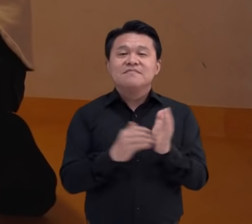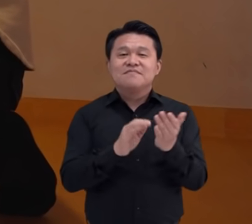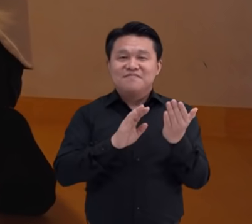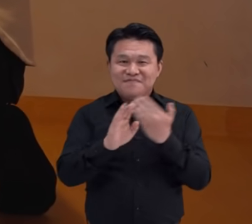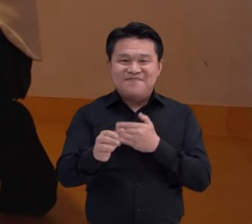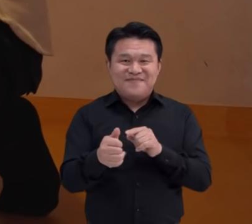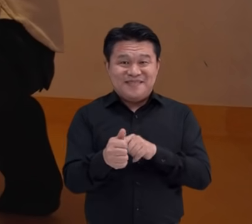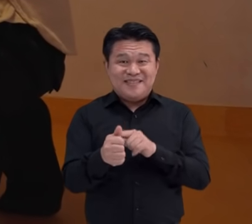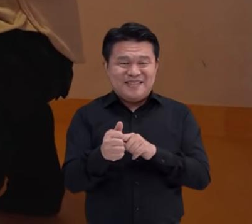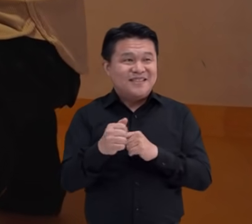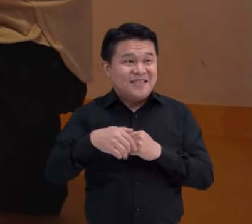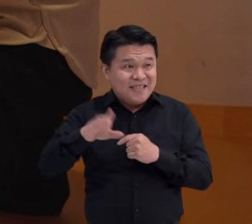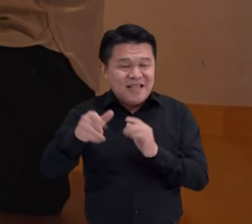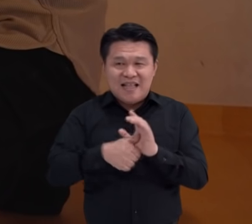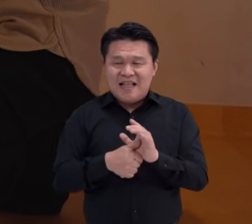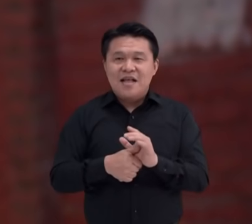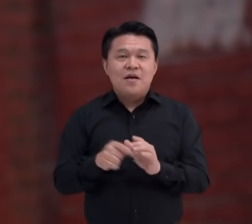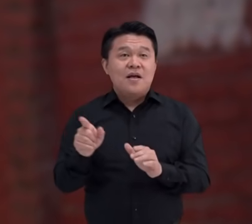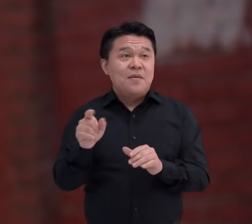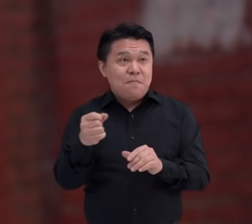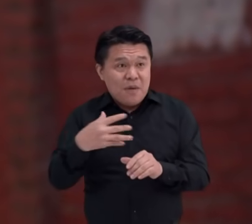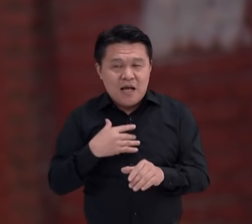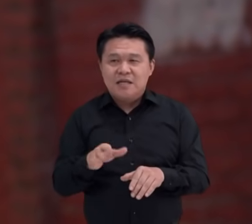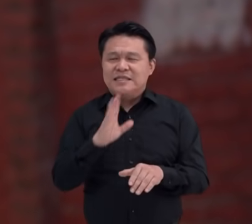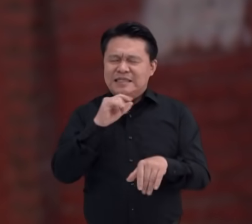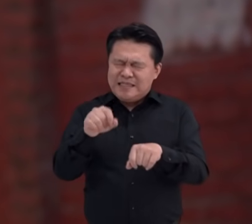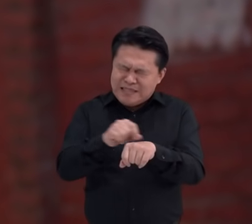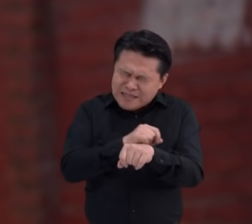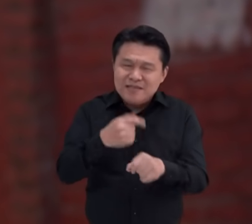After they checked out, he told me how special their time was